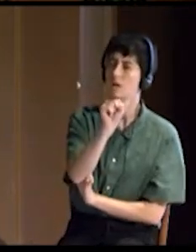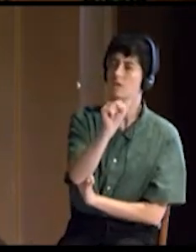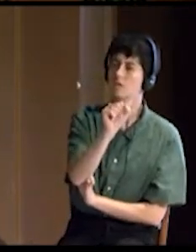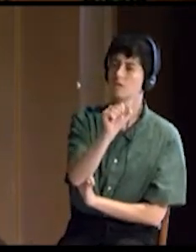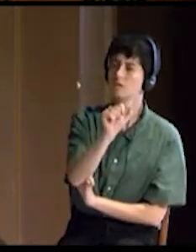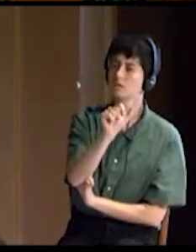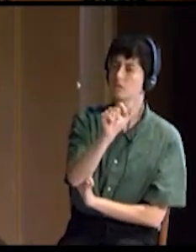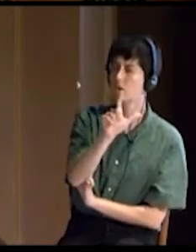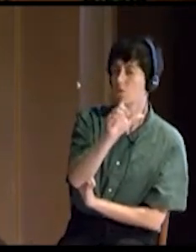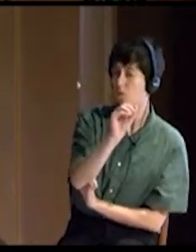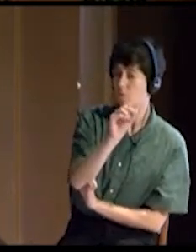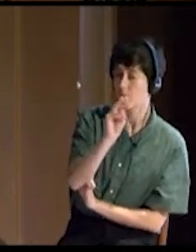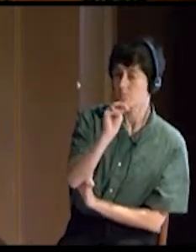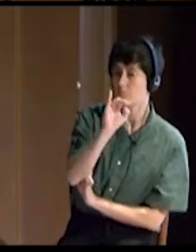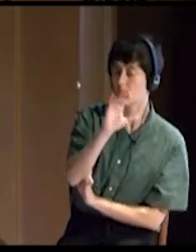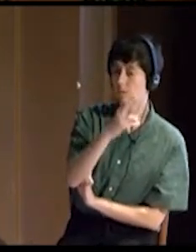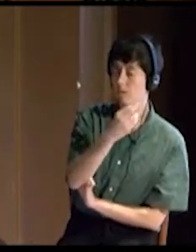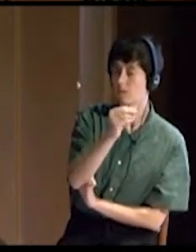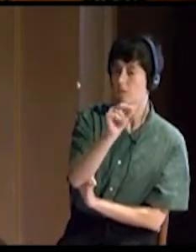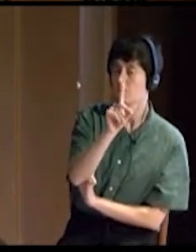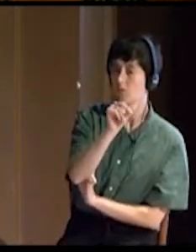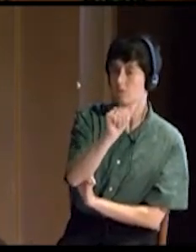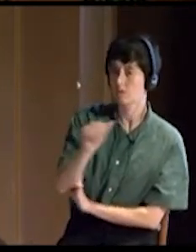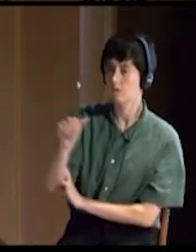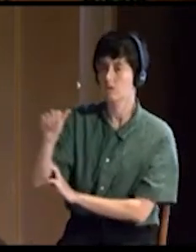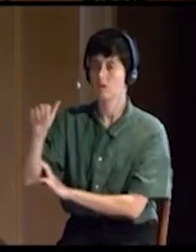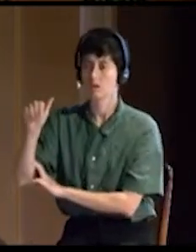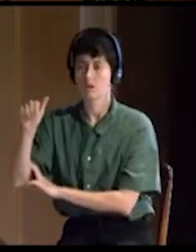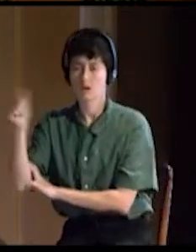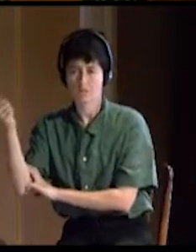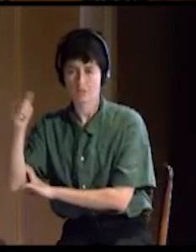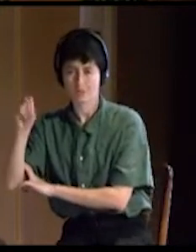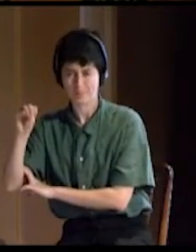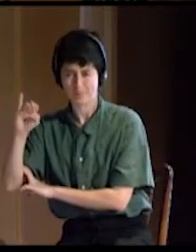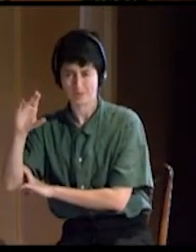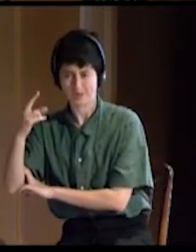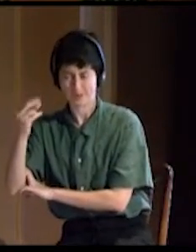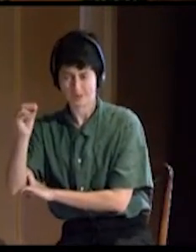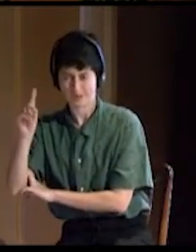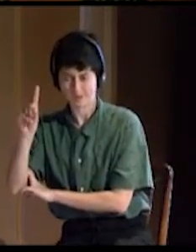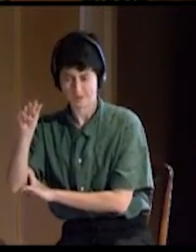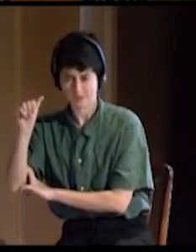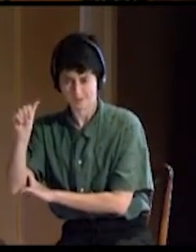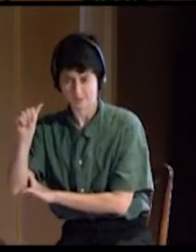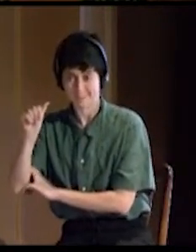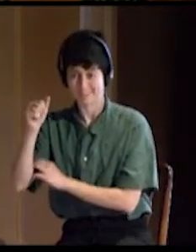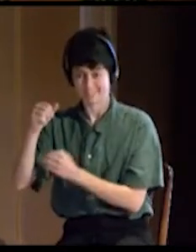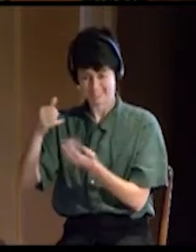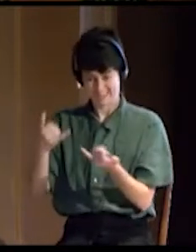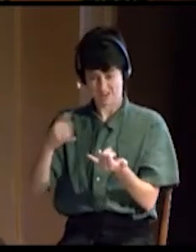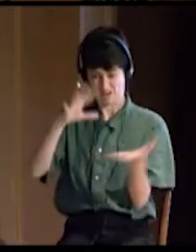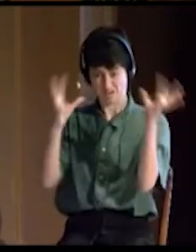There are currently about 20,000 species of known lichens, and that means fungi that have evolved